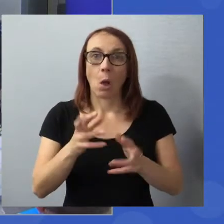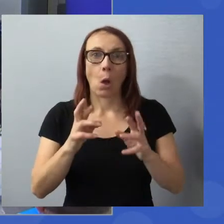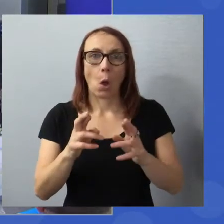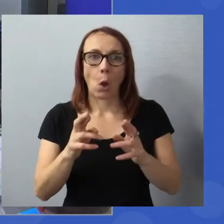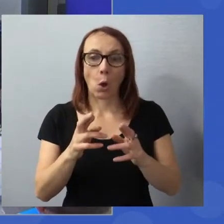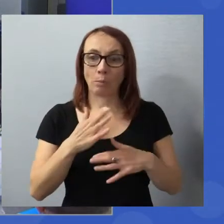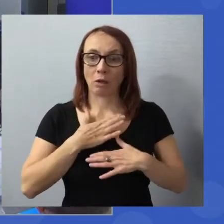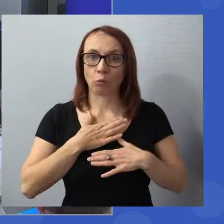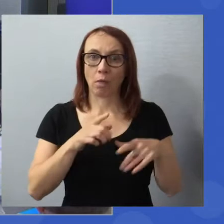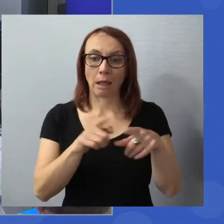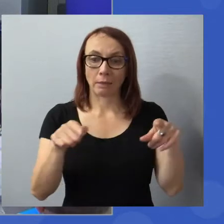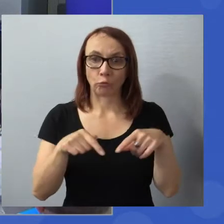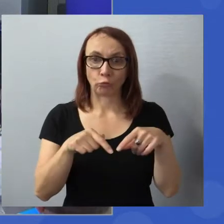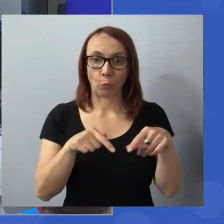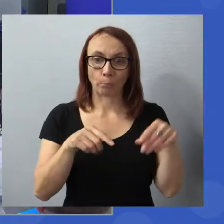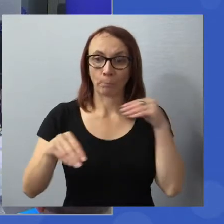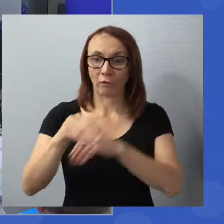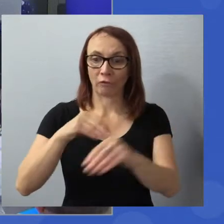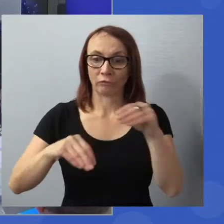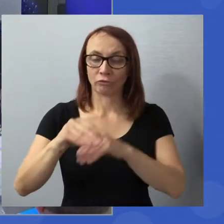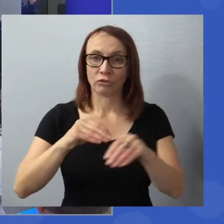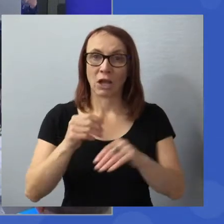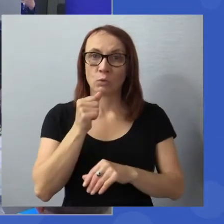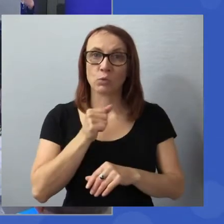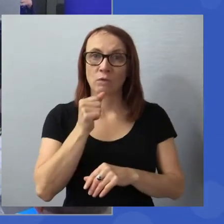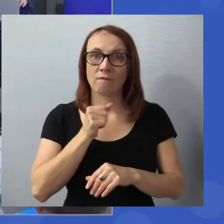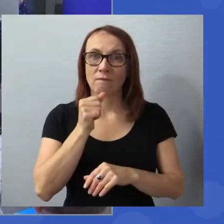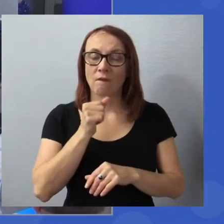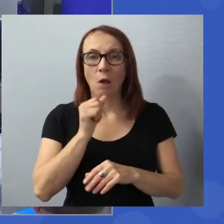room to room helpful and useful and I hope you find the opportunity to take